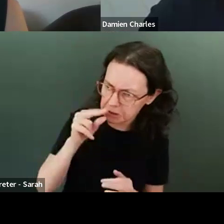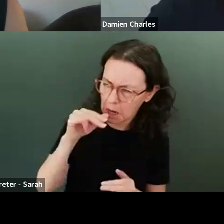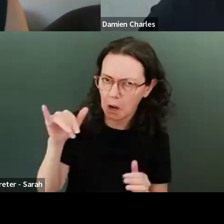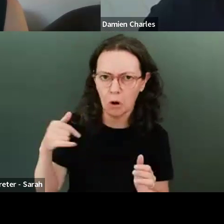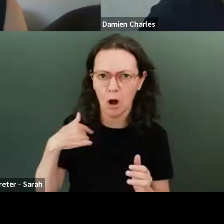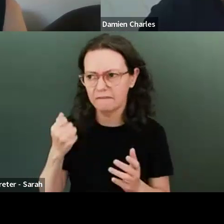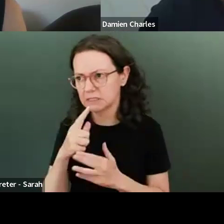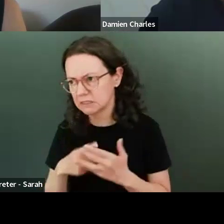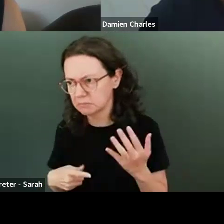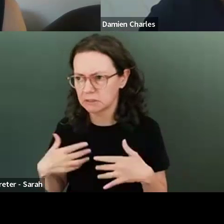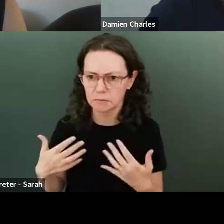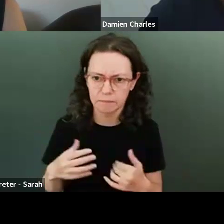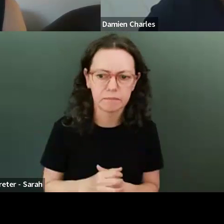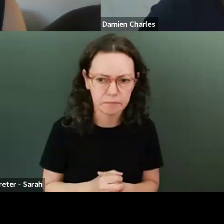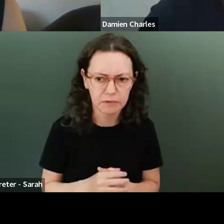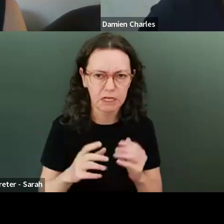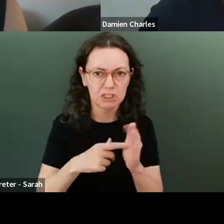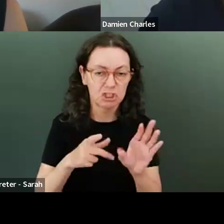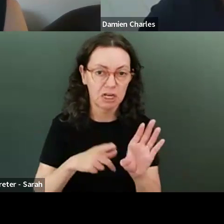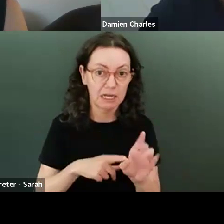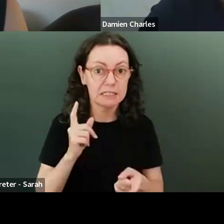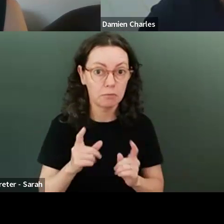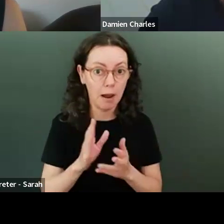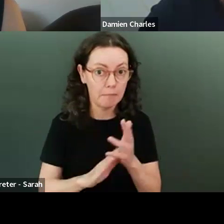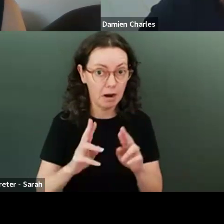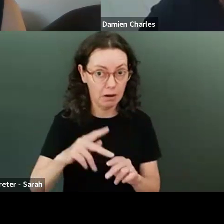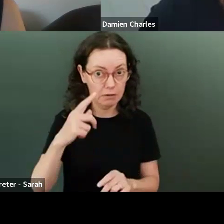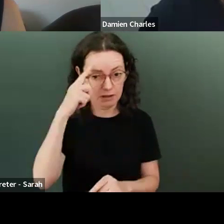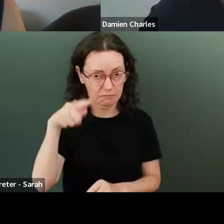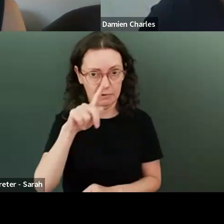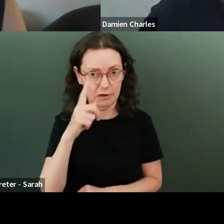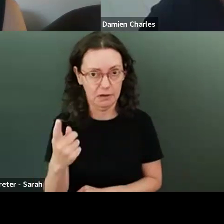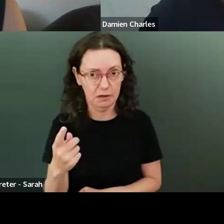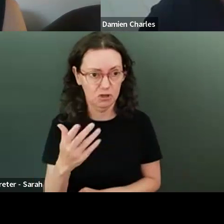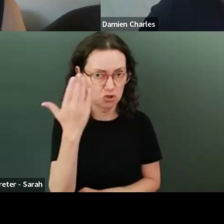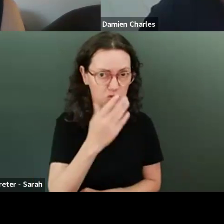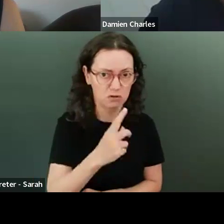ability? Sometimes it's an expectations Issue. So you know things like